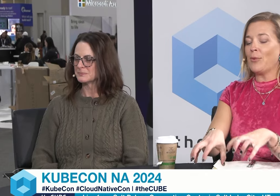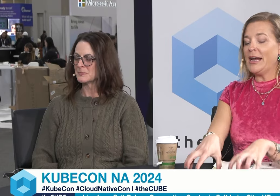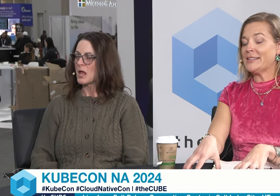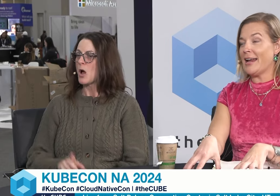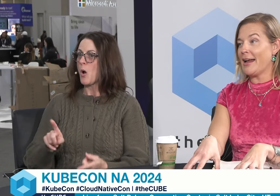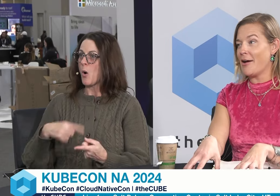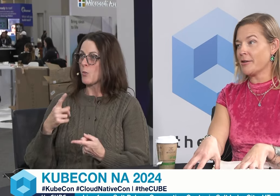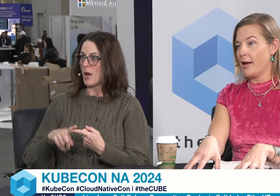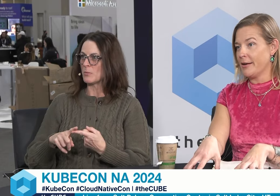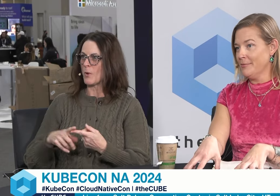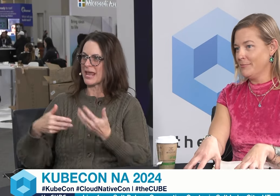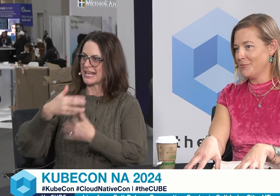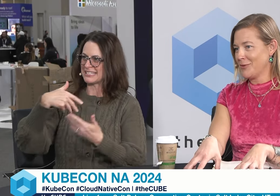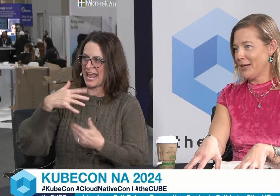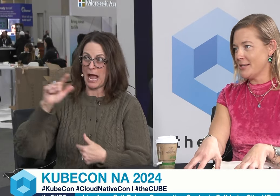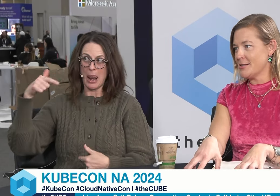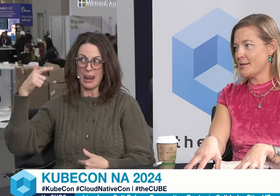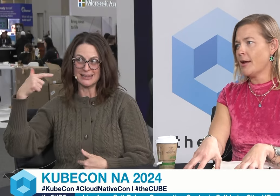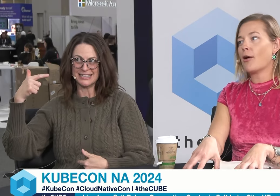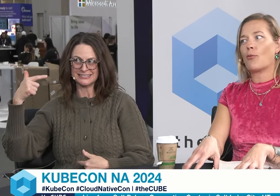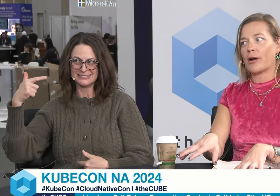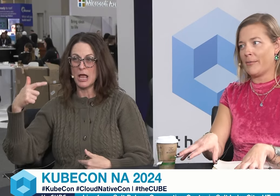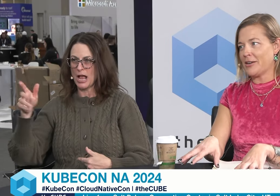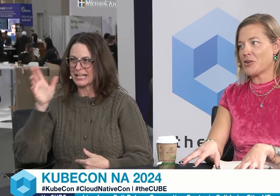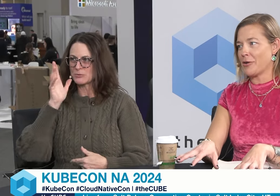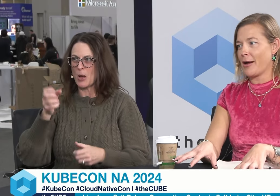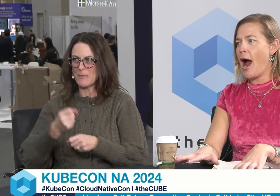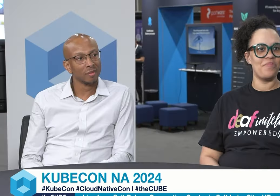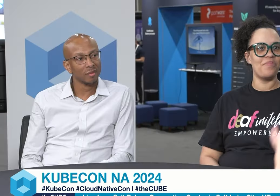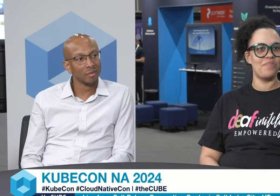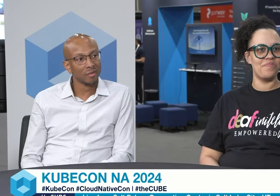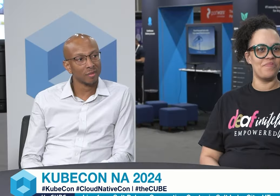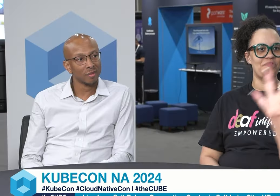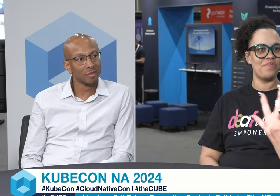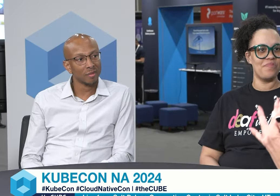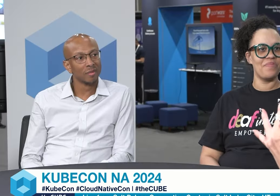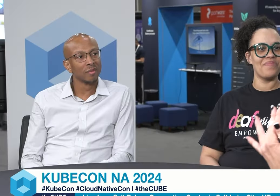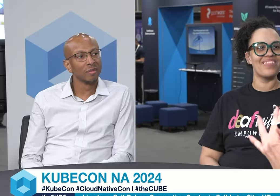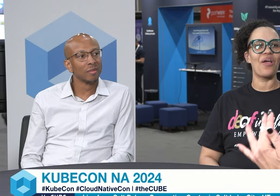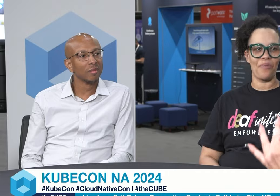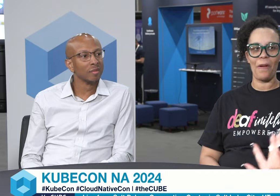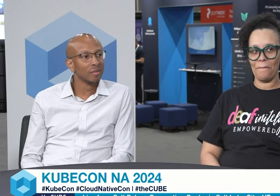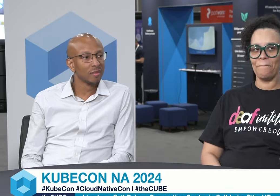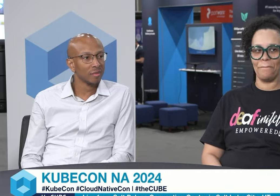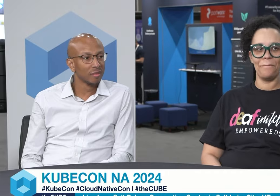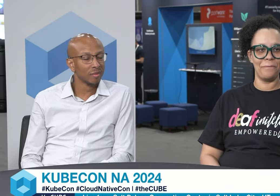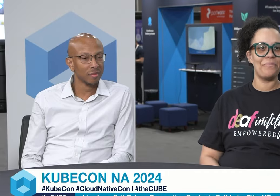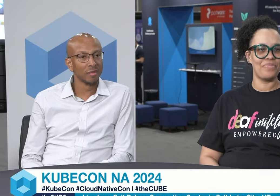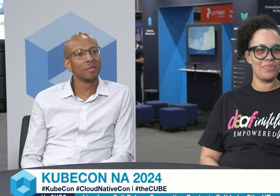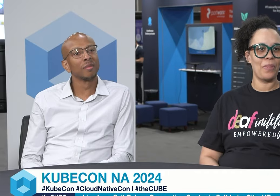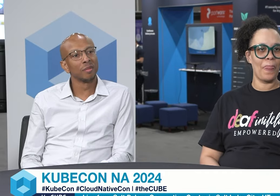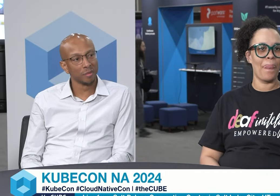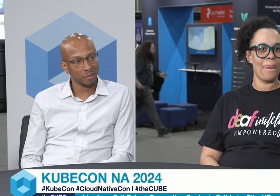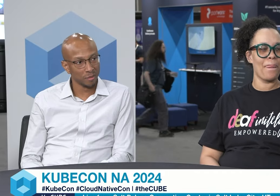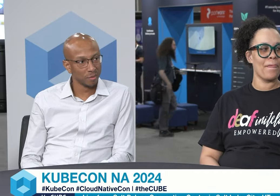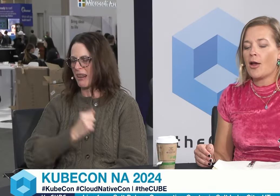When we get to hang out in London, 'cause we're going to make sure you're there. I'm just manifesting that now. We're definitely going to be there. Love that.